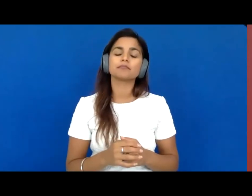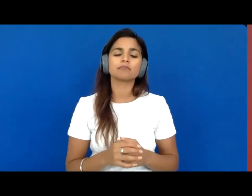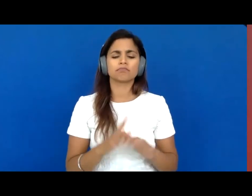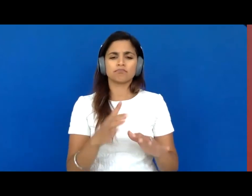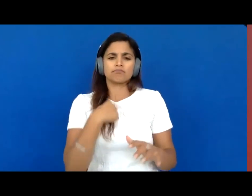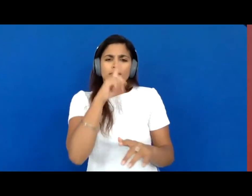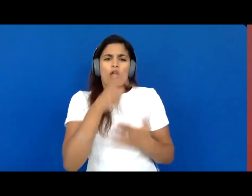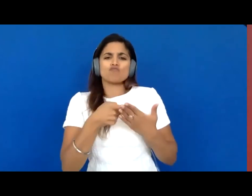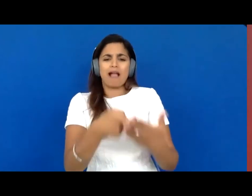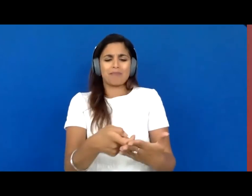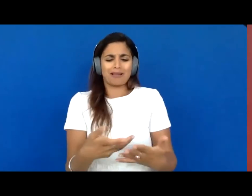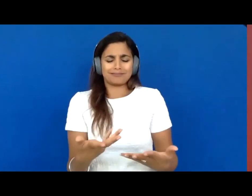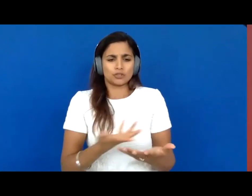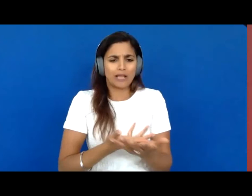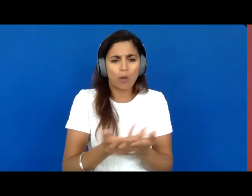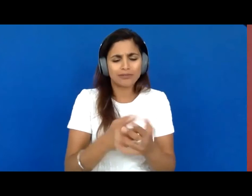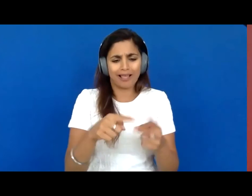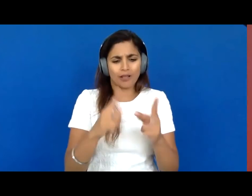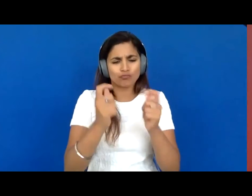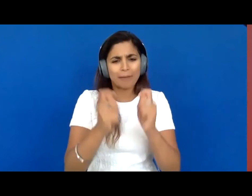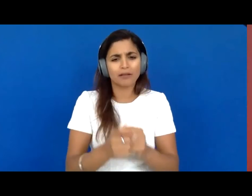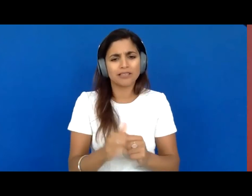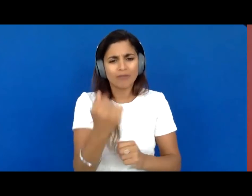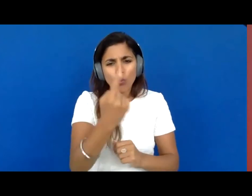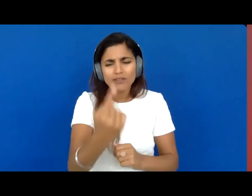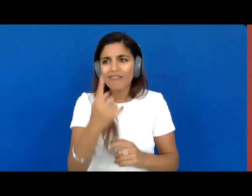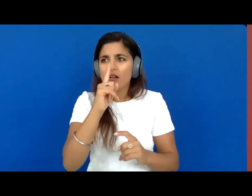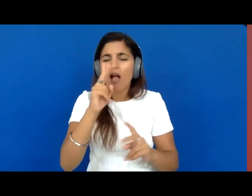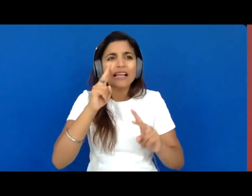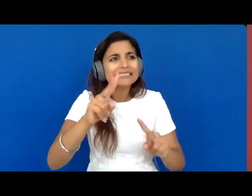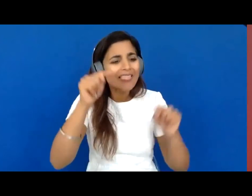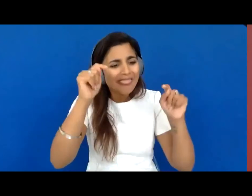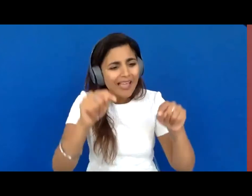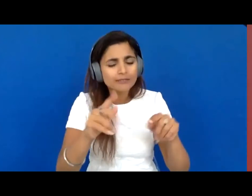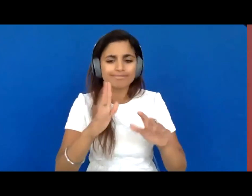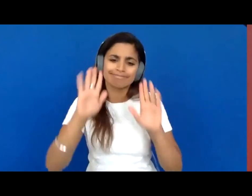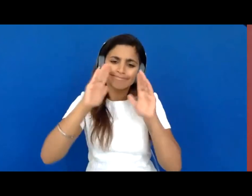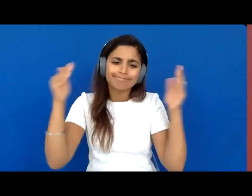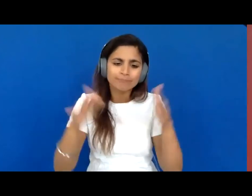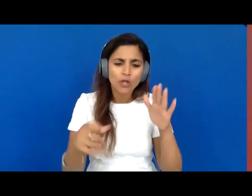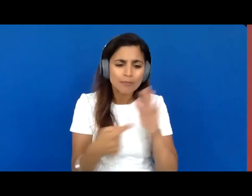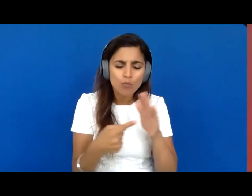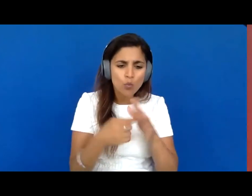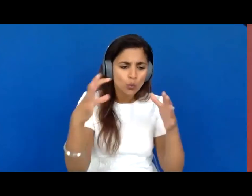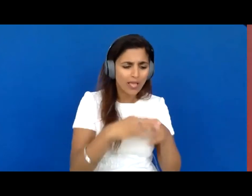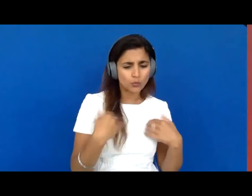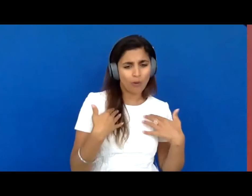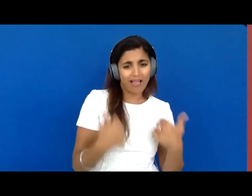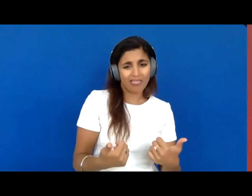counseling if you are unable to see how focusing on things that are not important to your health and don't have anything to do with it is what you need